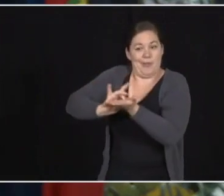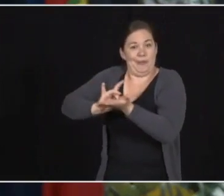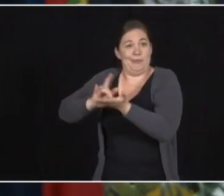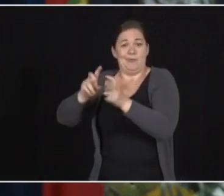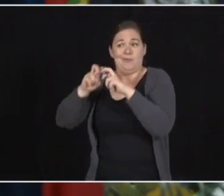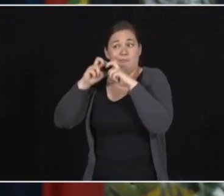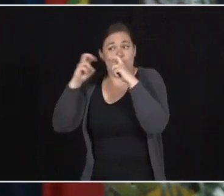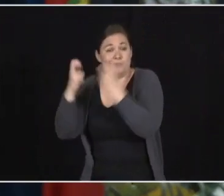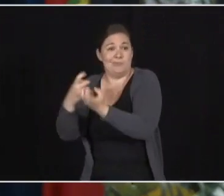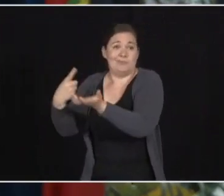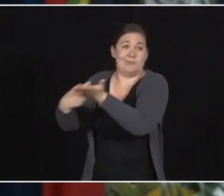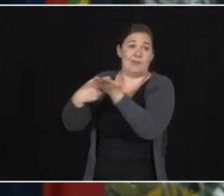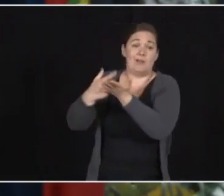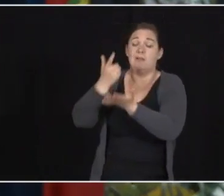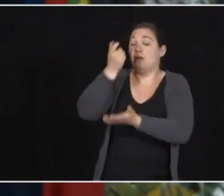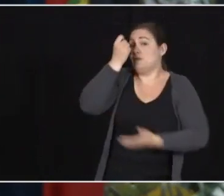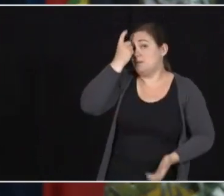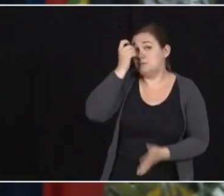As I said before,